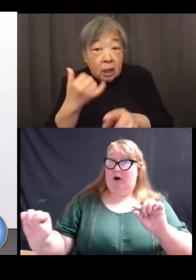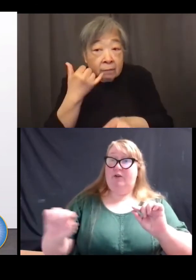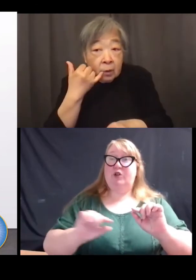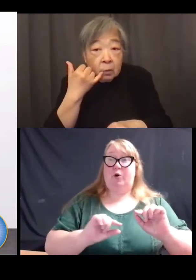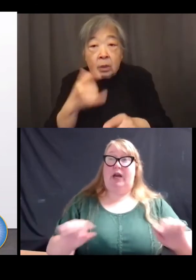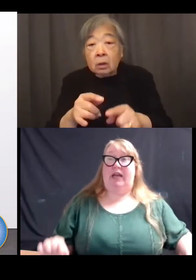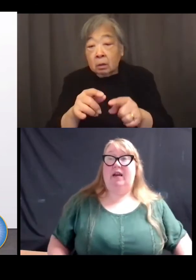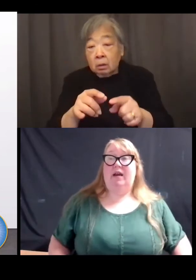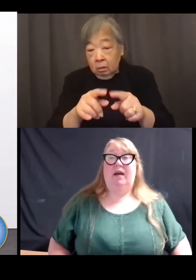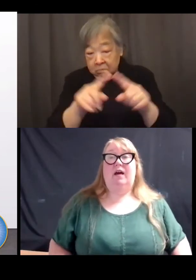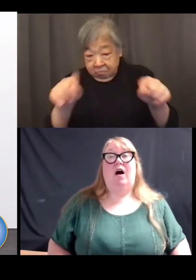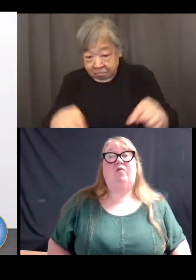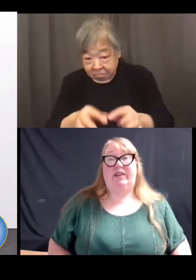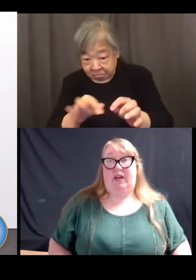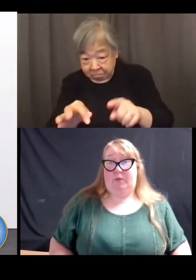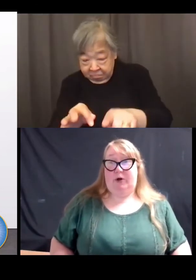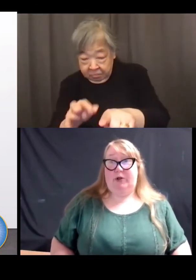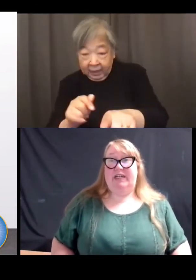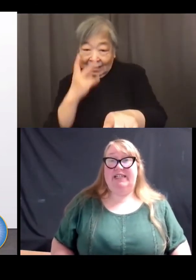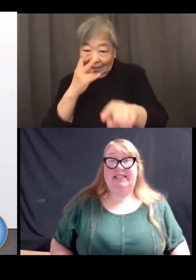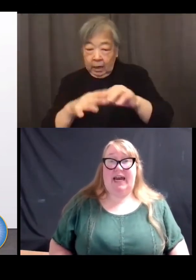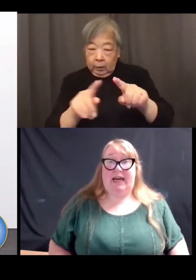on the screen of what the other person is saying